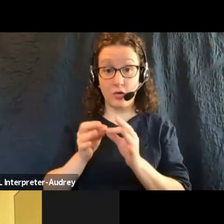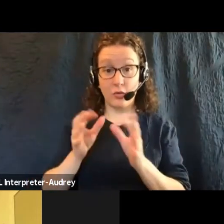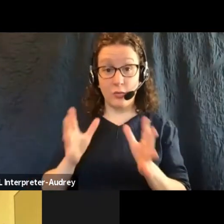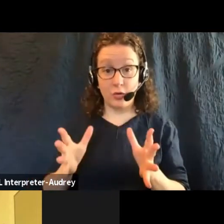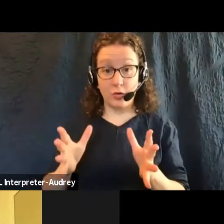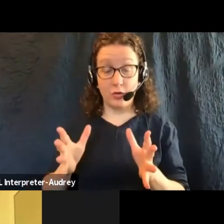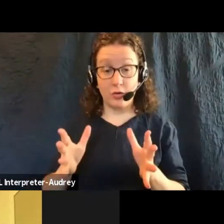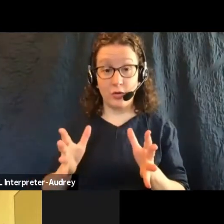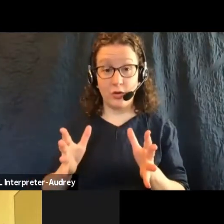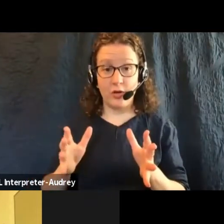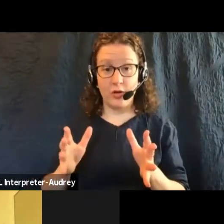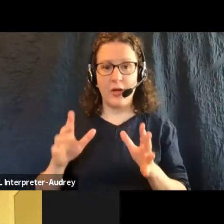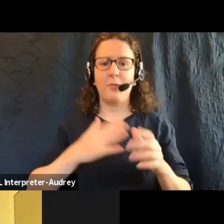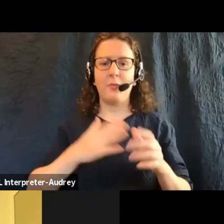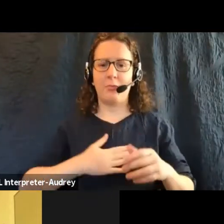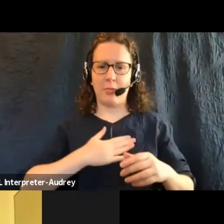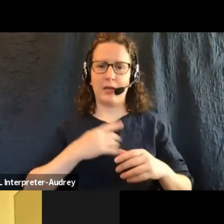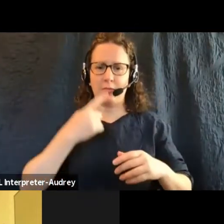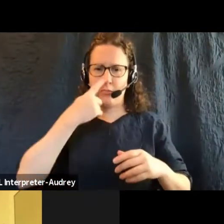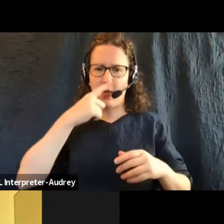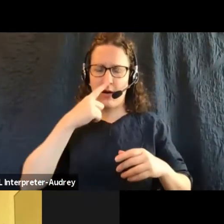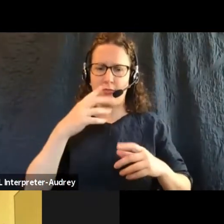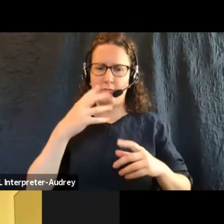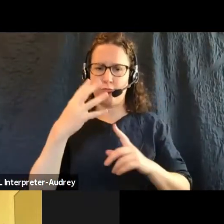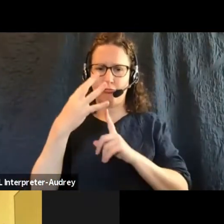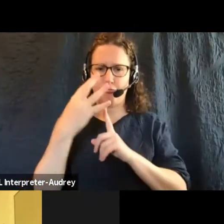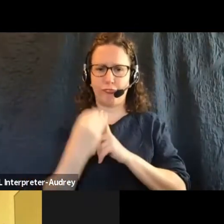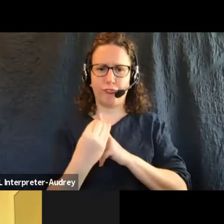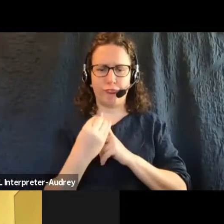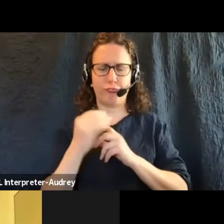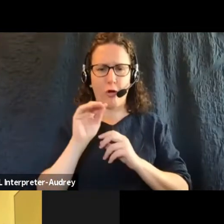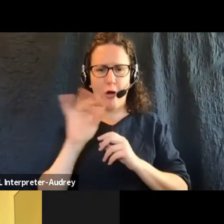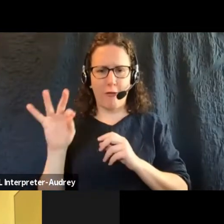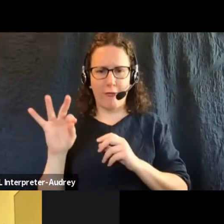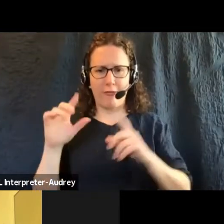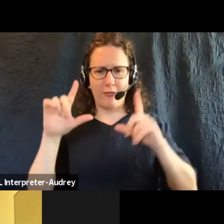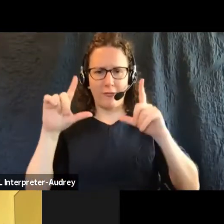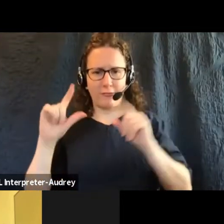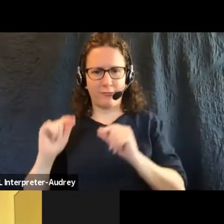screen is off and that way it will make it easier for access for all.